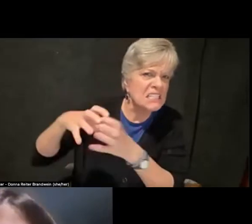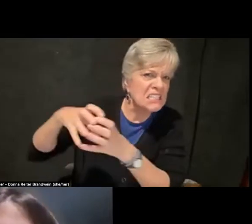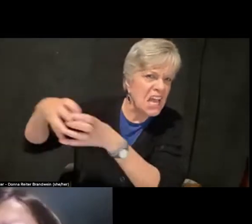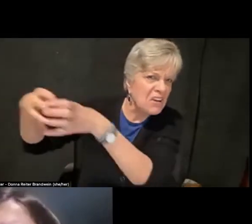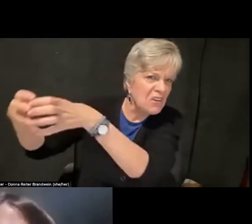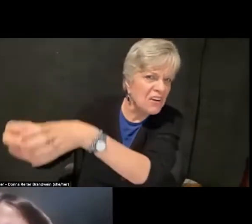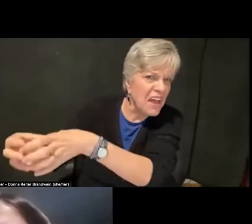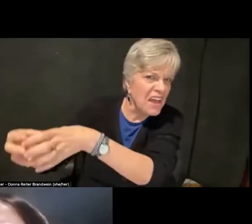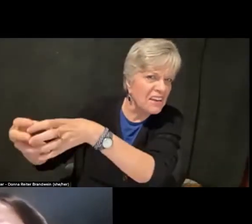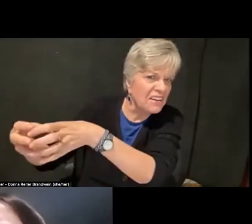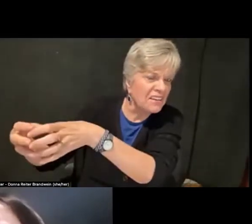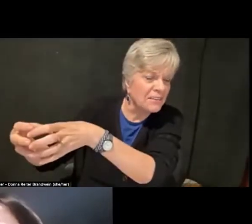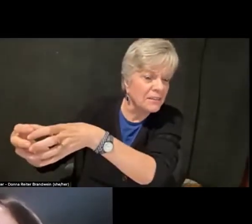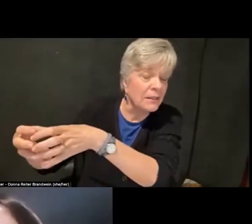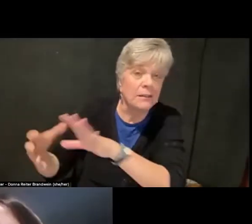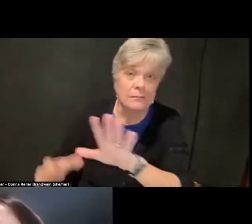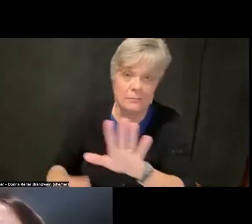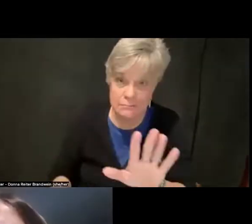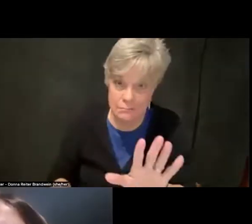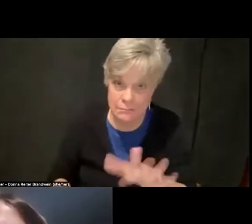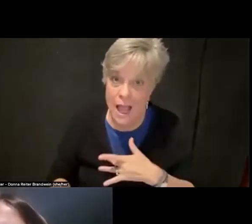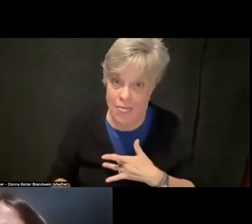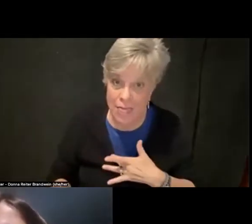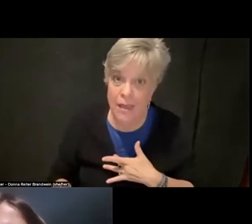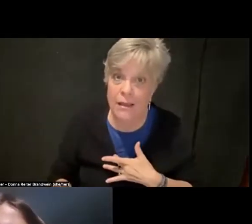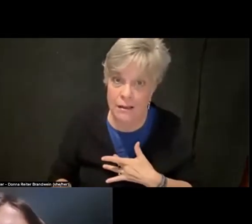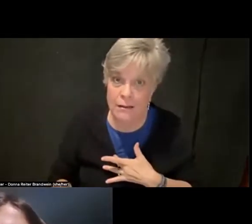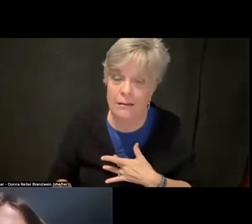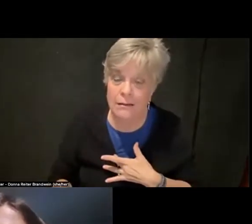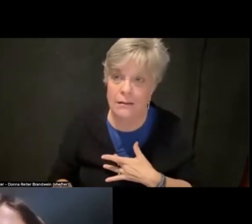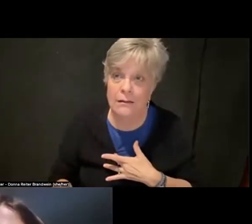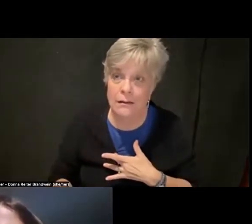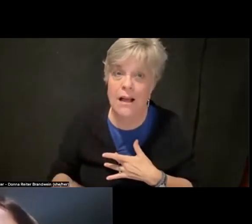And I think that opinion is largely stemming